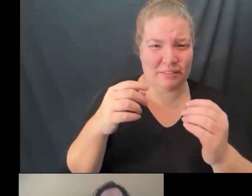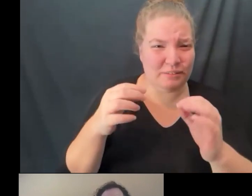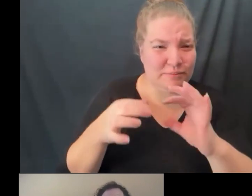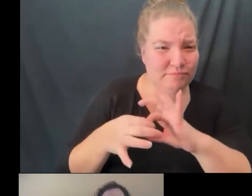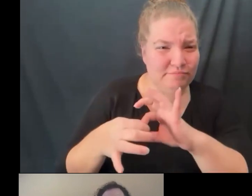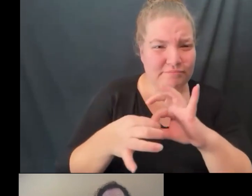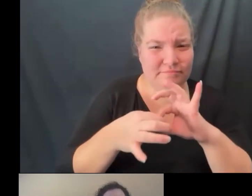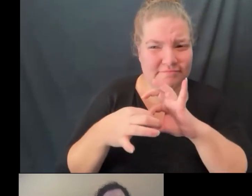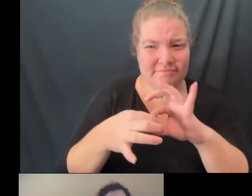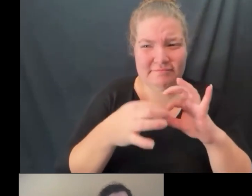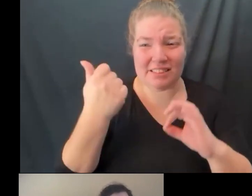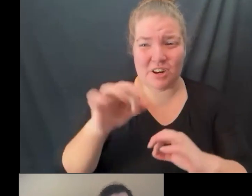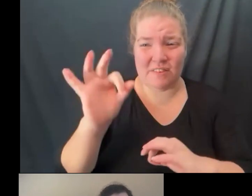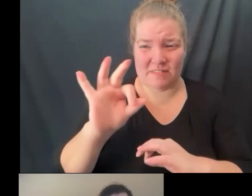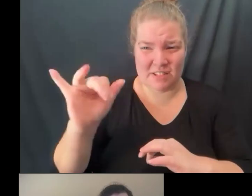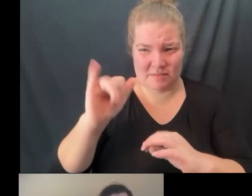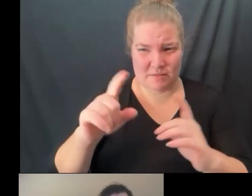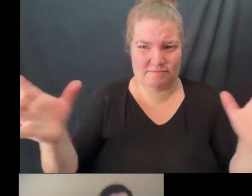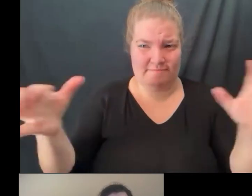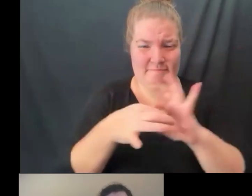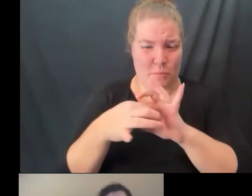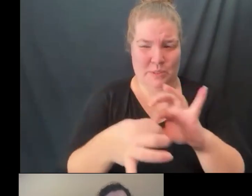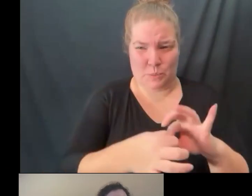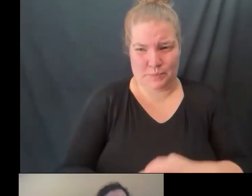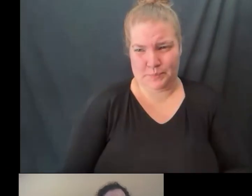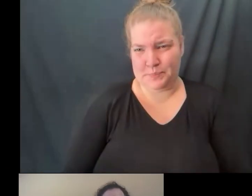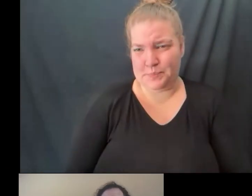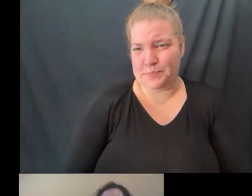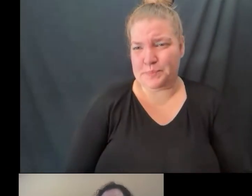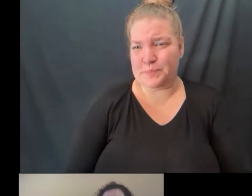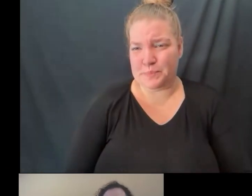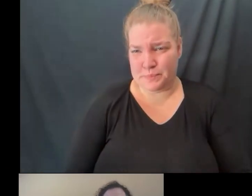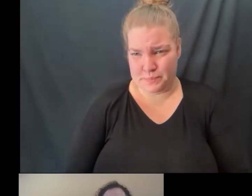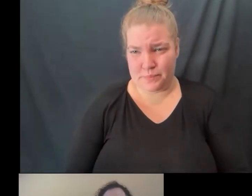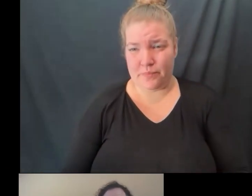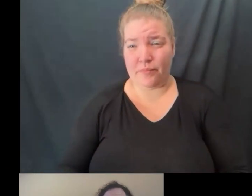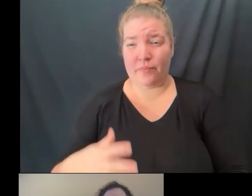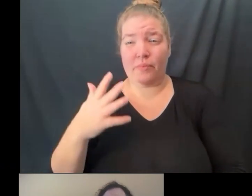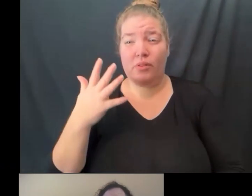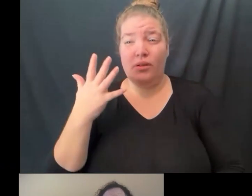by a global consortium at the W3C, involving many Canadians.